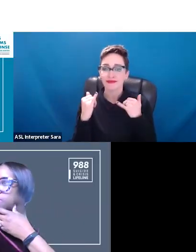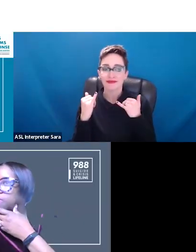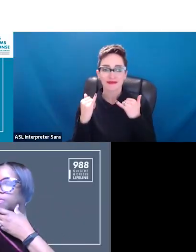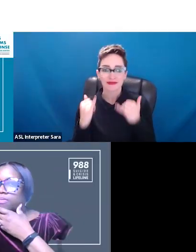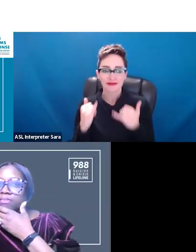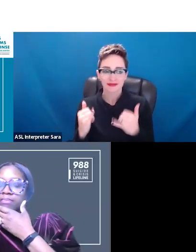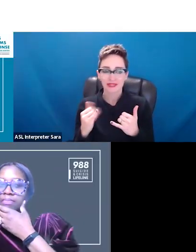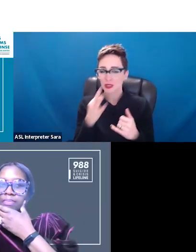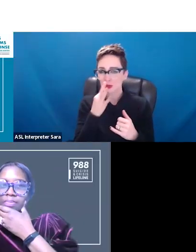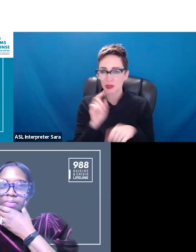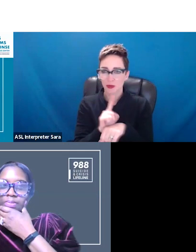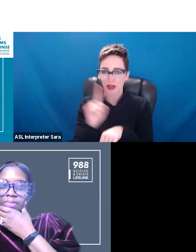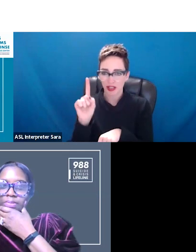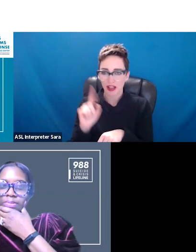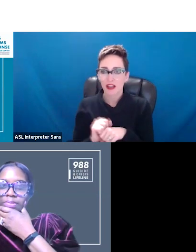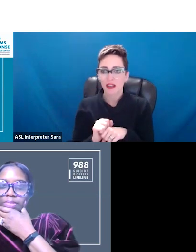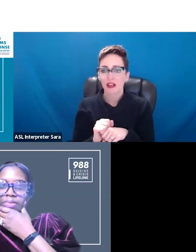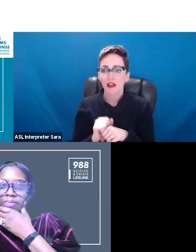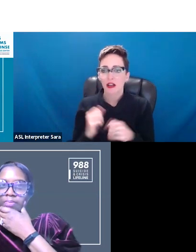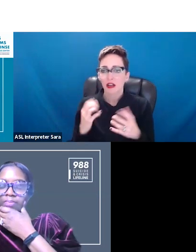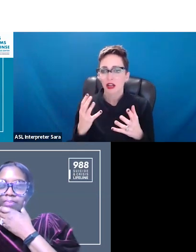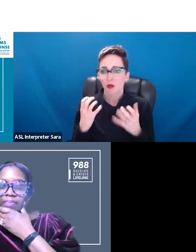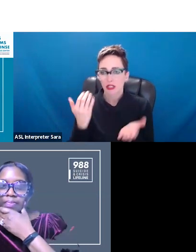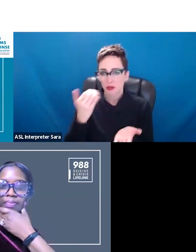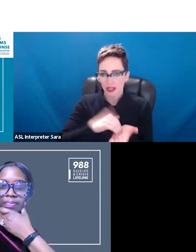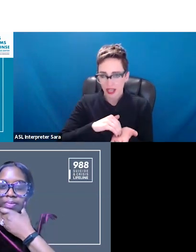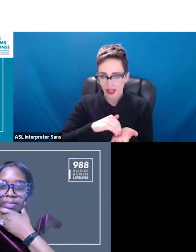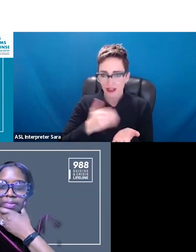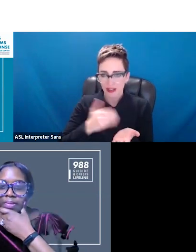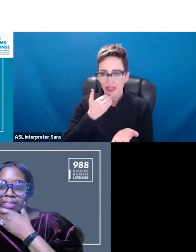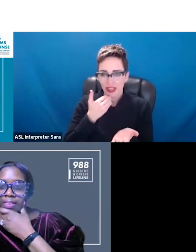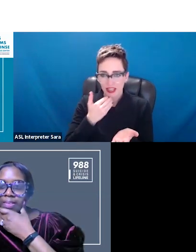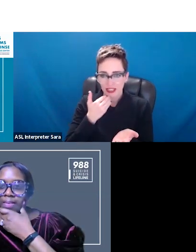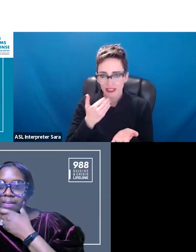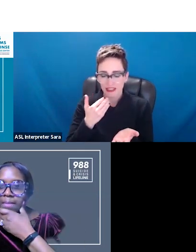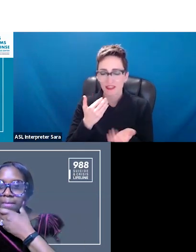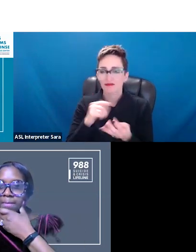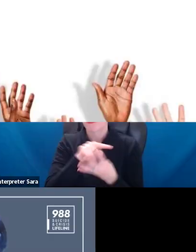So we are just wanting to again thank our guest speakers and Jill Mays